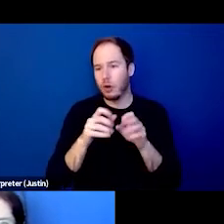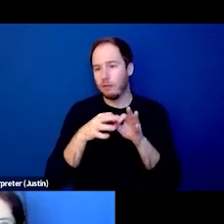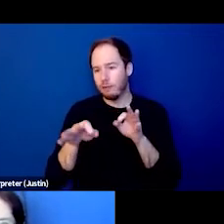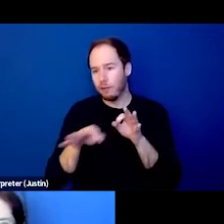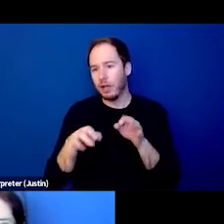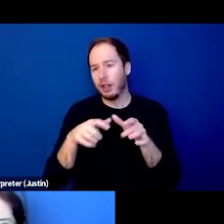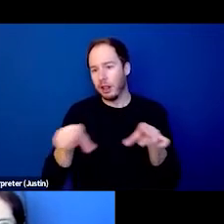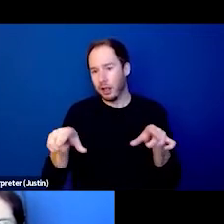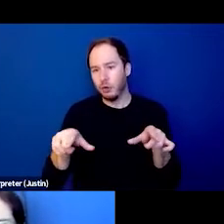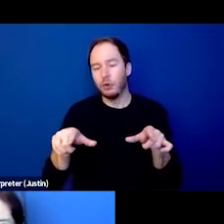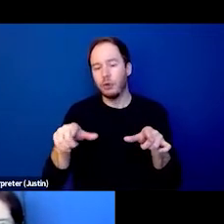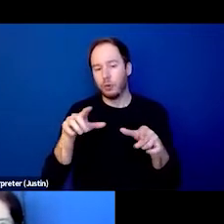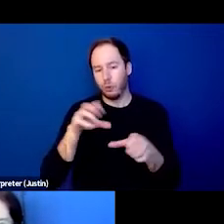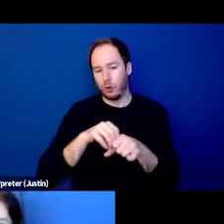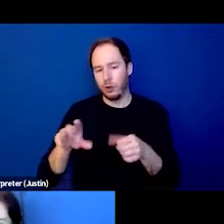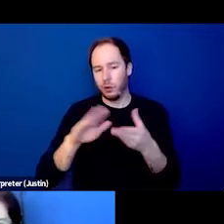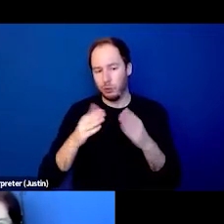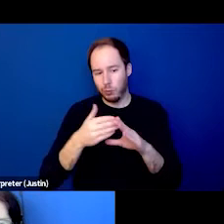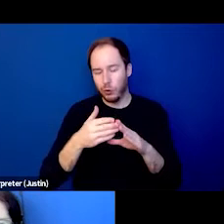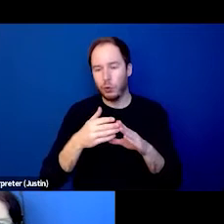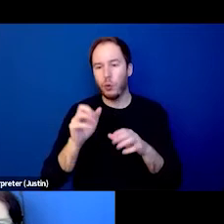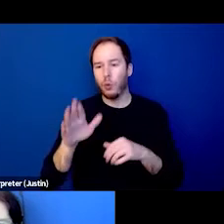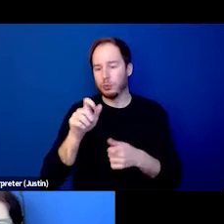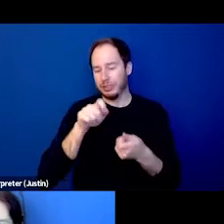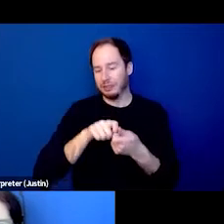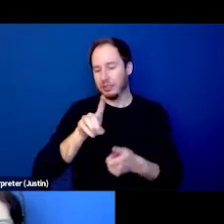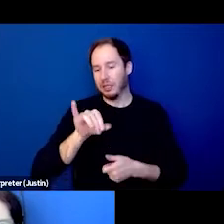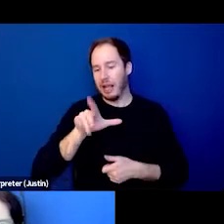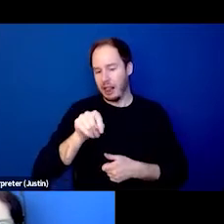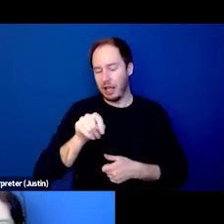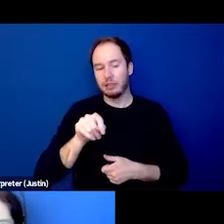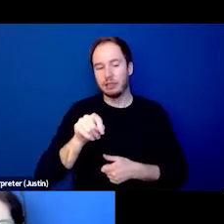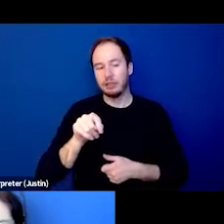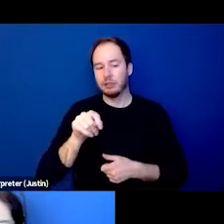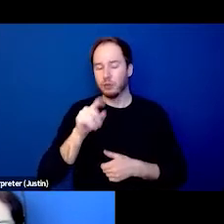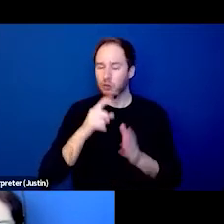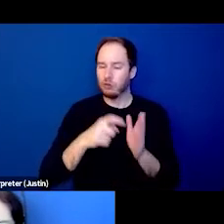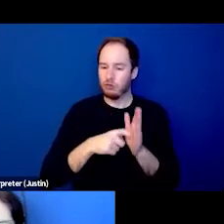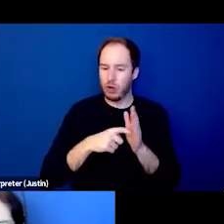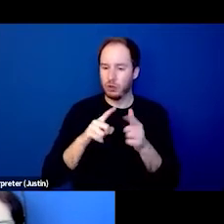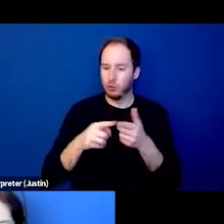in that community's language or dialect, and then that would require working with someone in the community